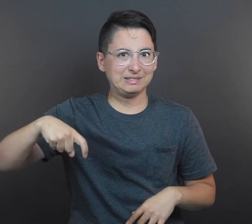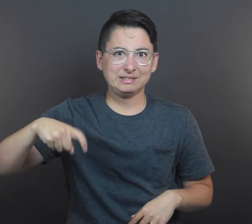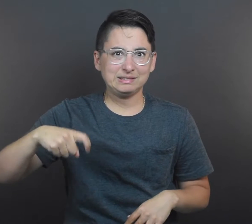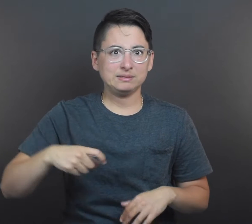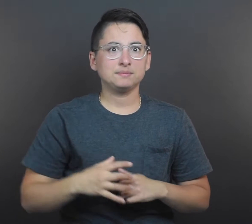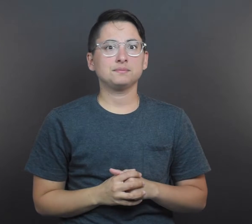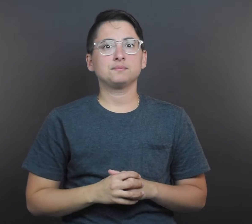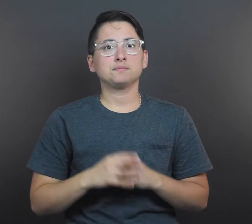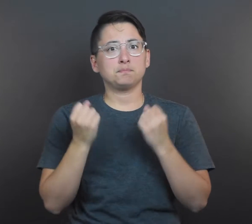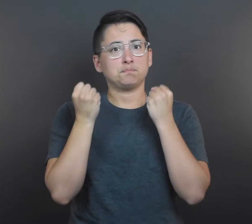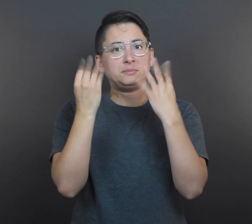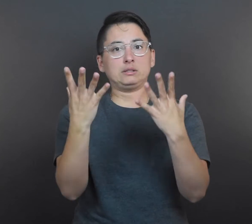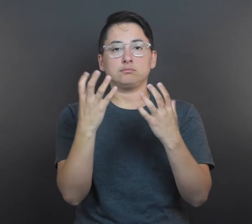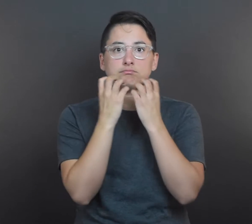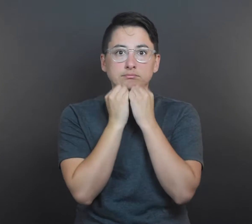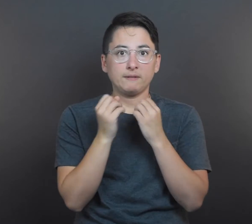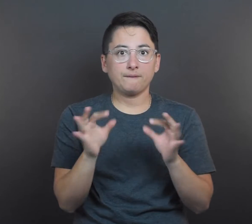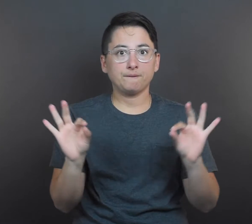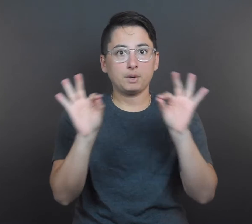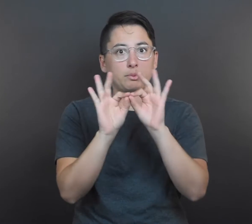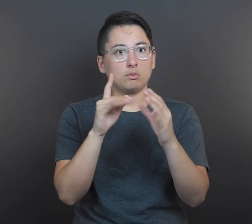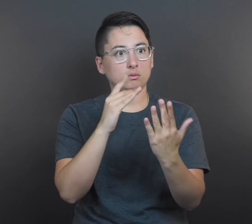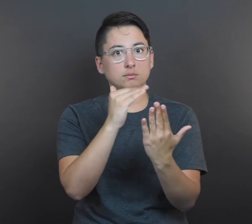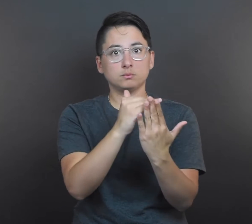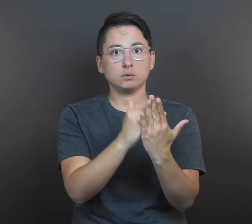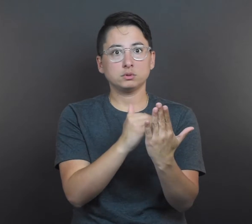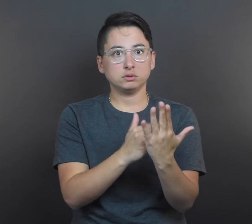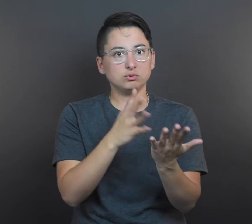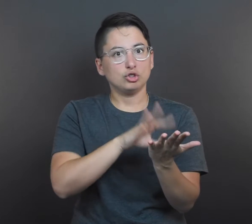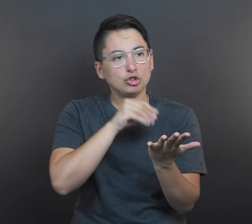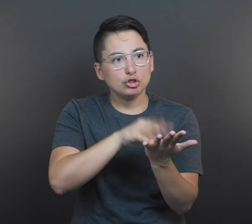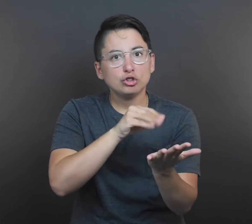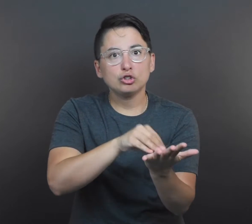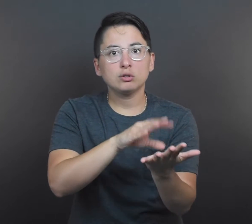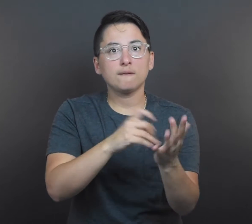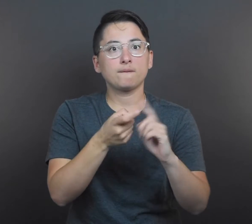from working with communities that could be applied and be of benefit in other areas.